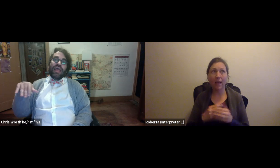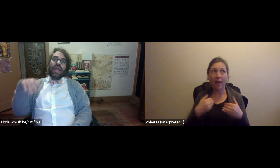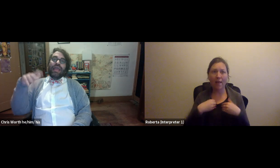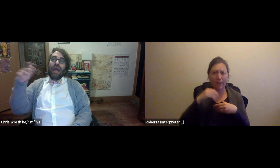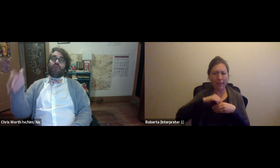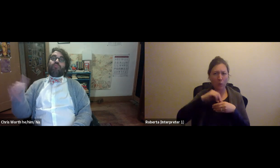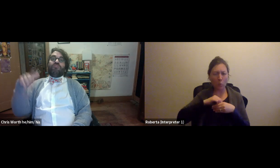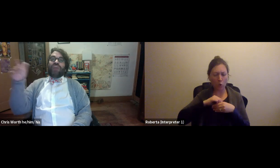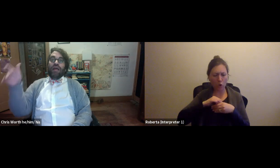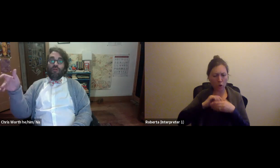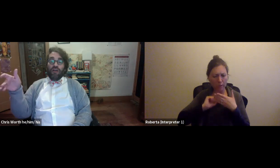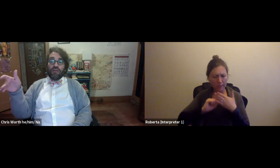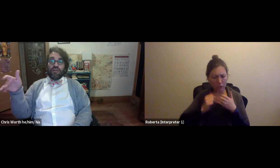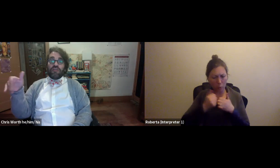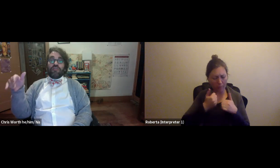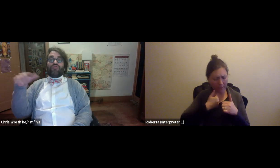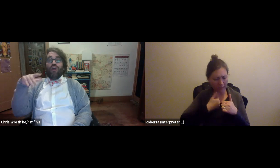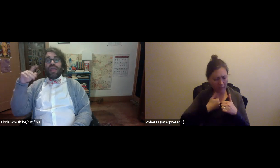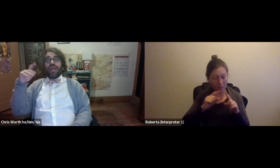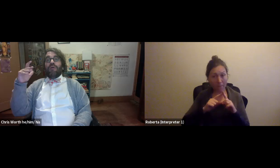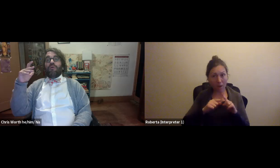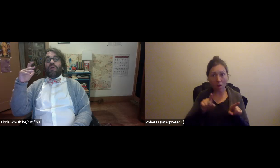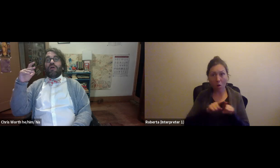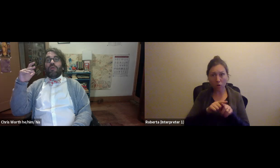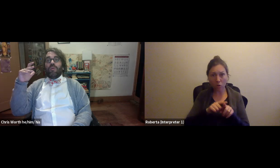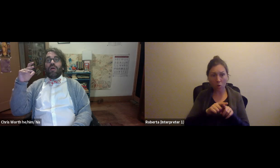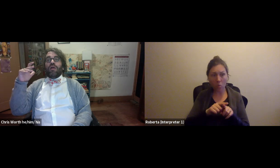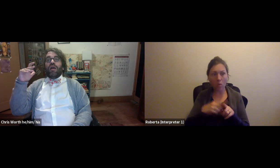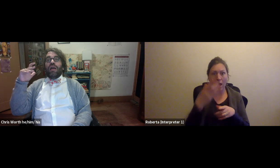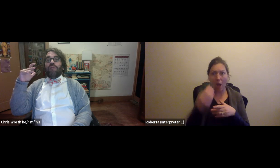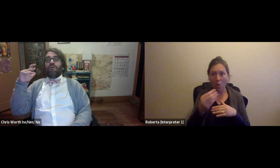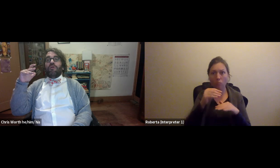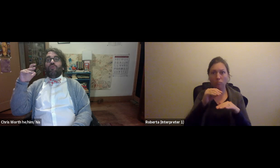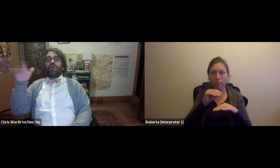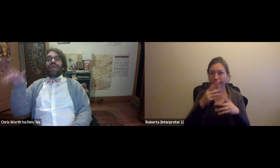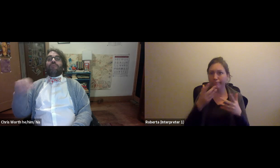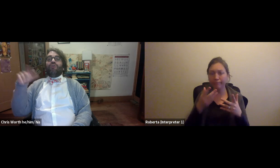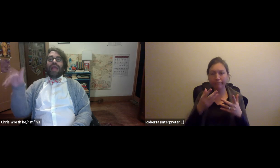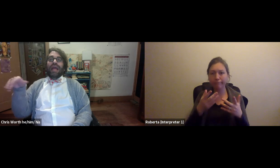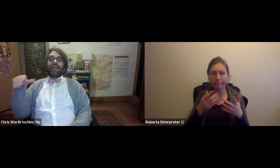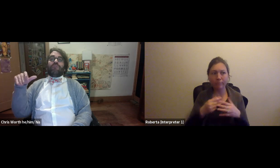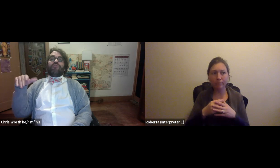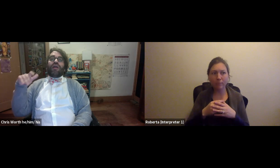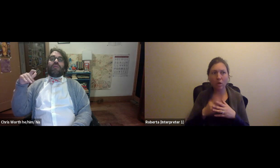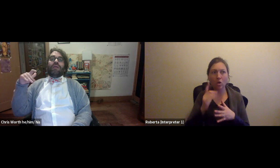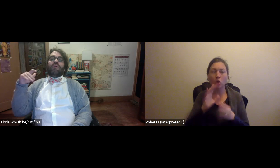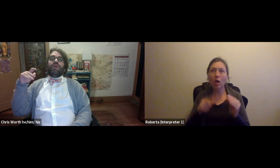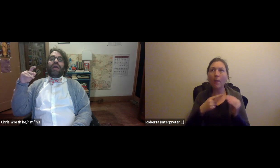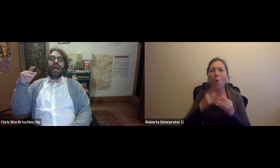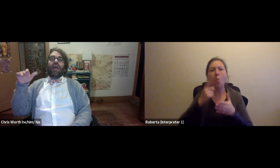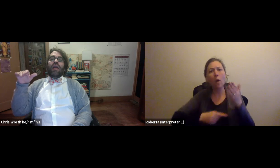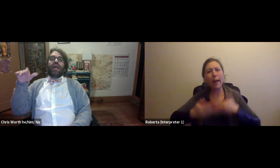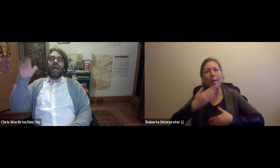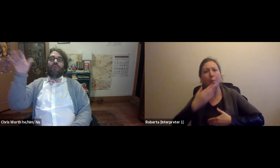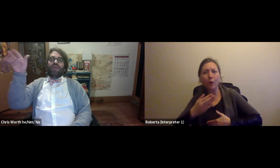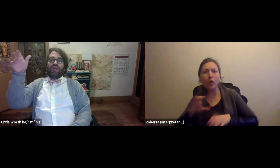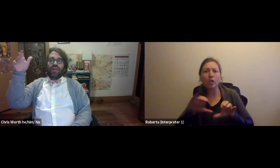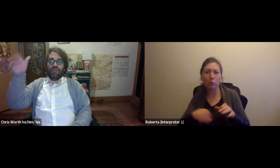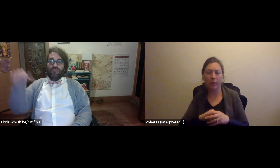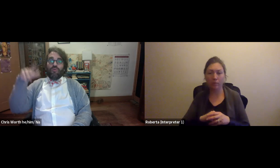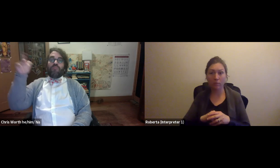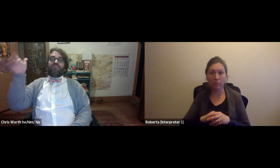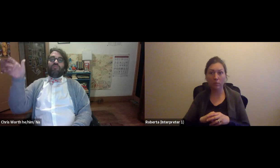and outward dialogue, talking about what I'm good at, talking about how it informs my